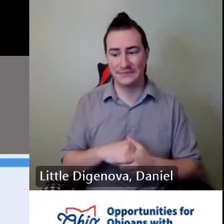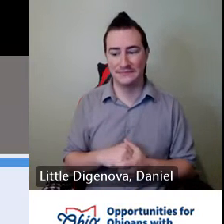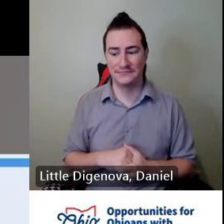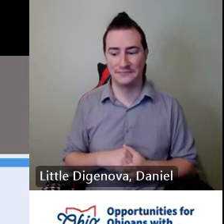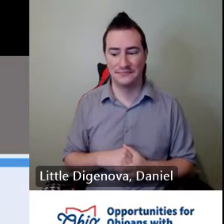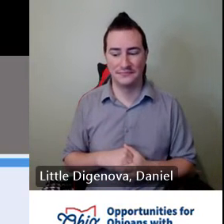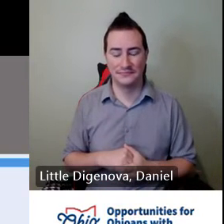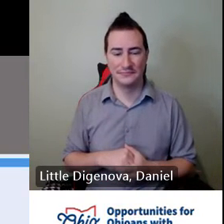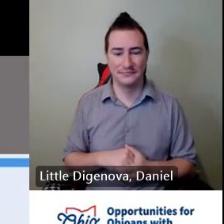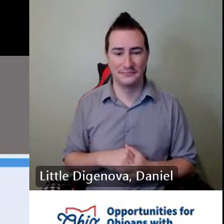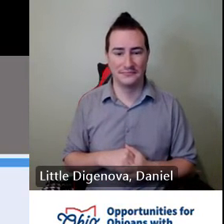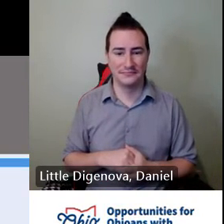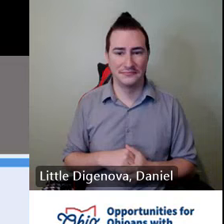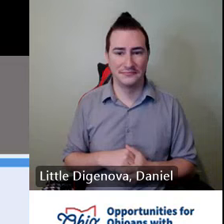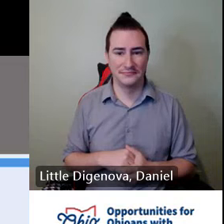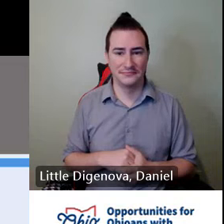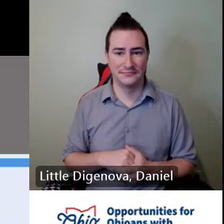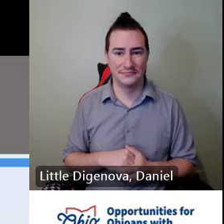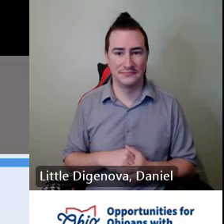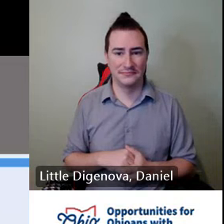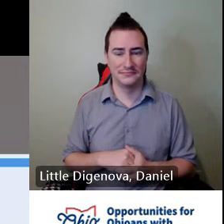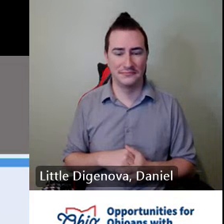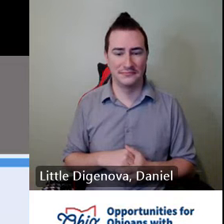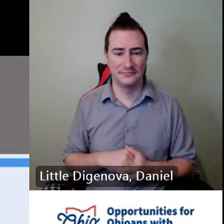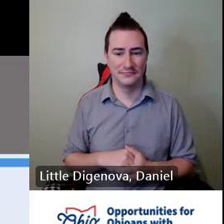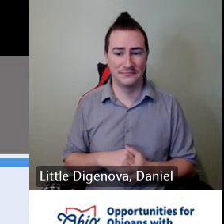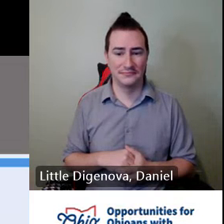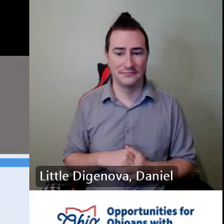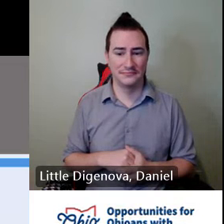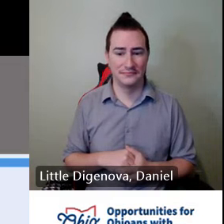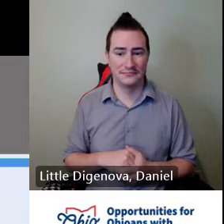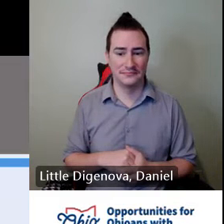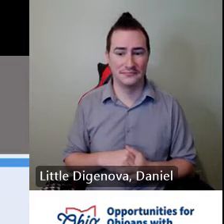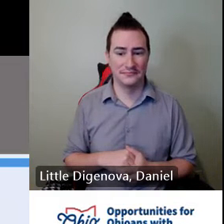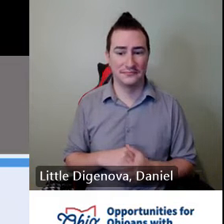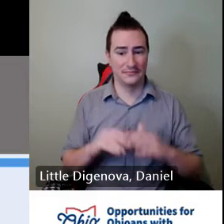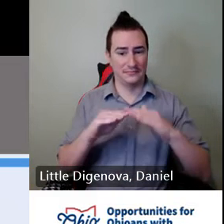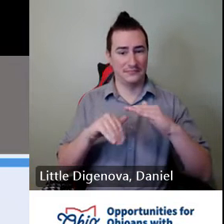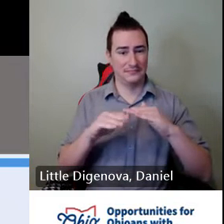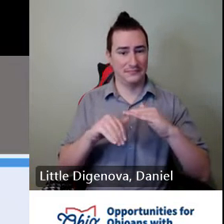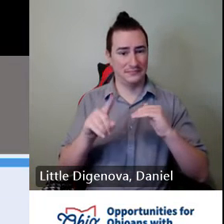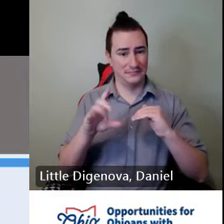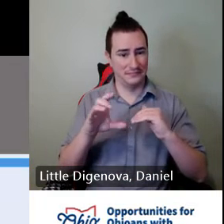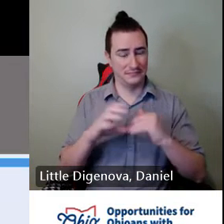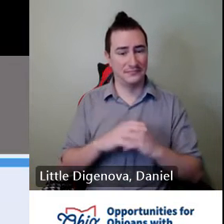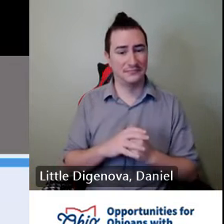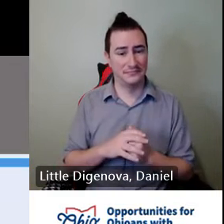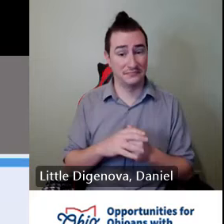Keep coming in, very minimal; less than $100. These are great, great guesses, $300.